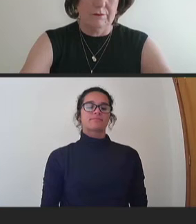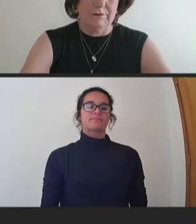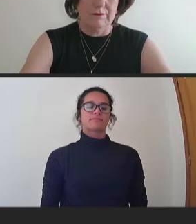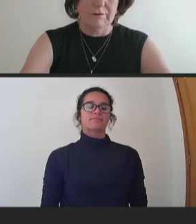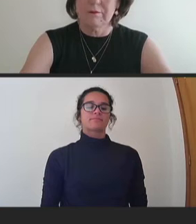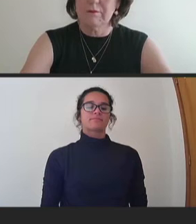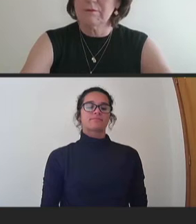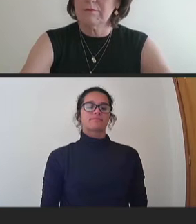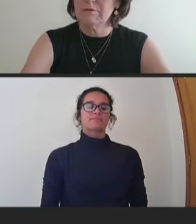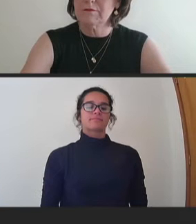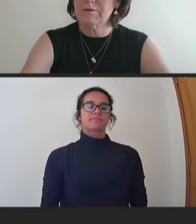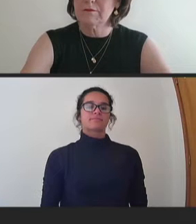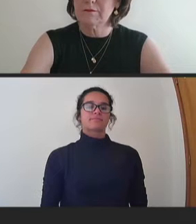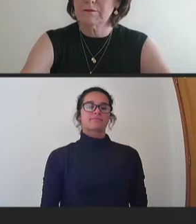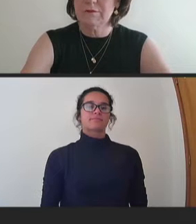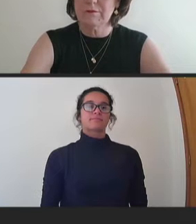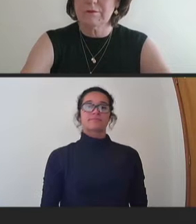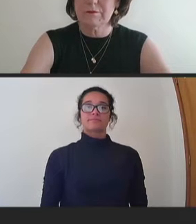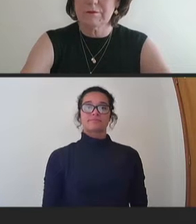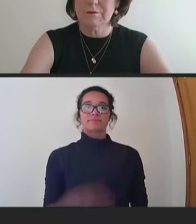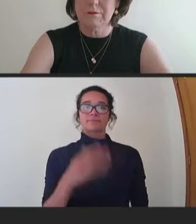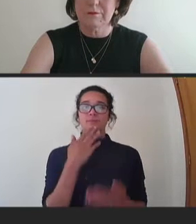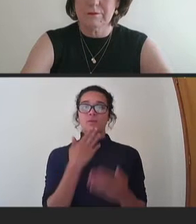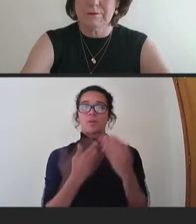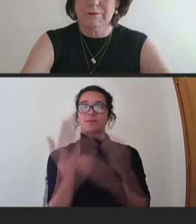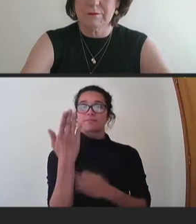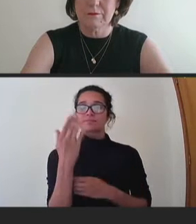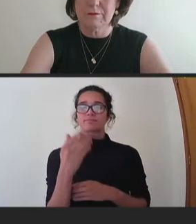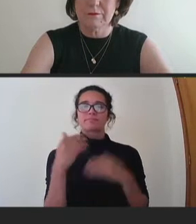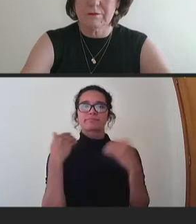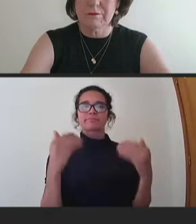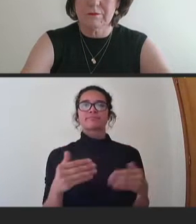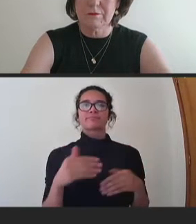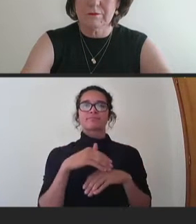Ann Aikin: Good morning. I'd like to call this meeting to order. My name is Ann Aikin.